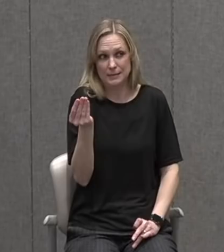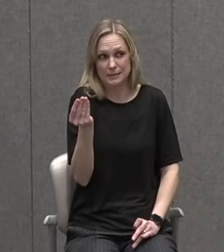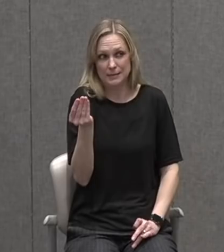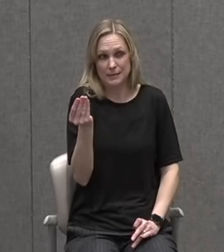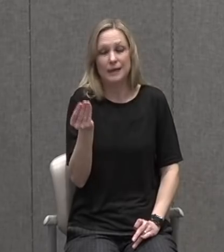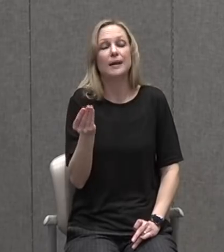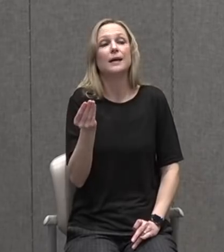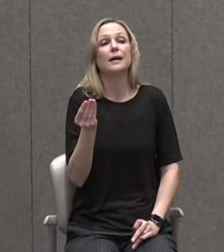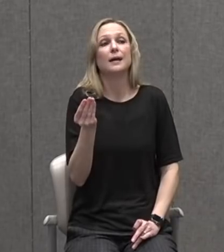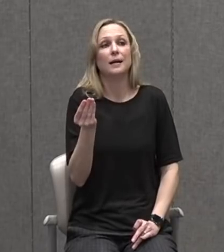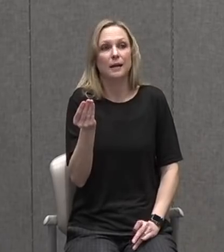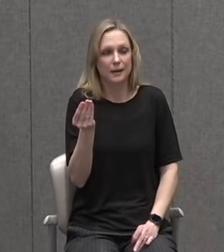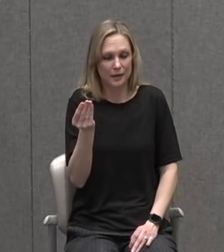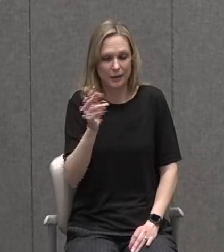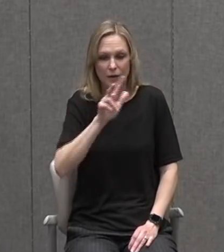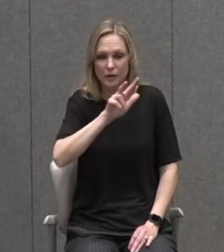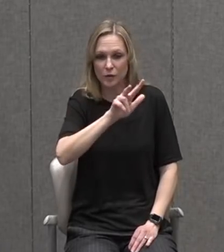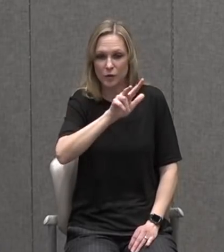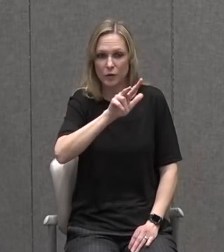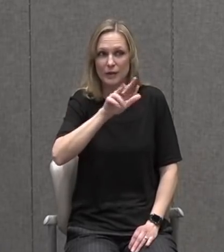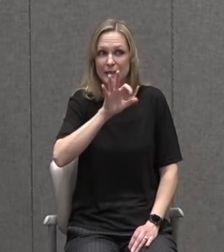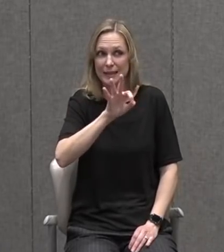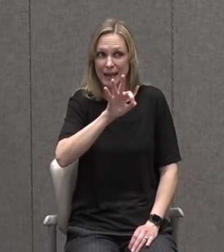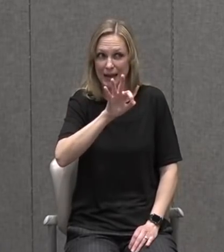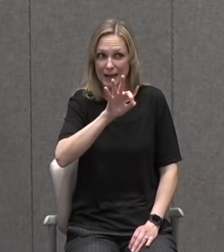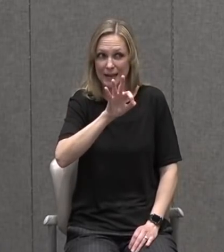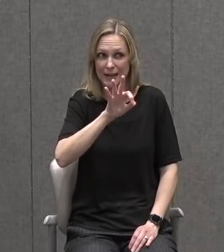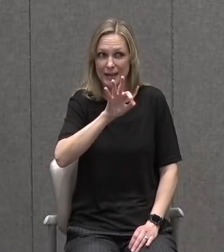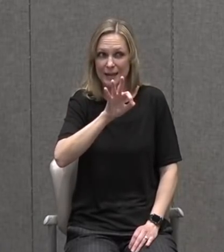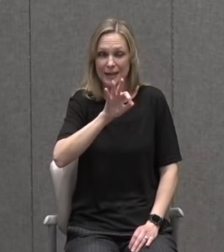39 and 345 thousandths okay?